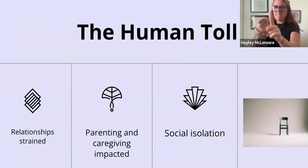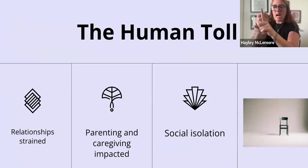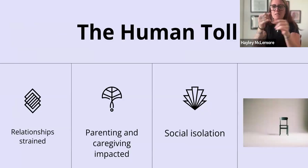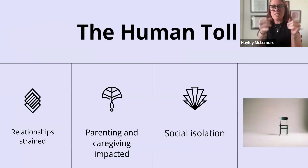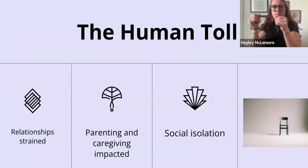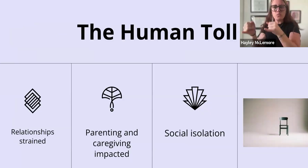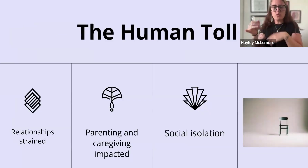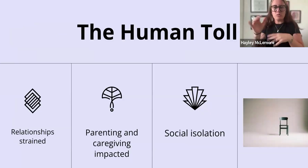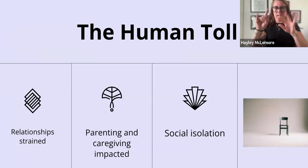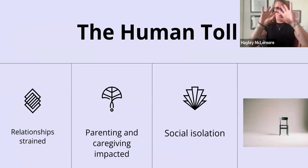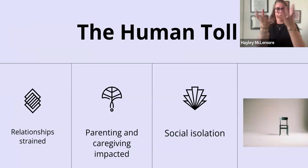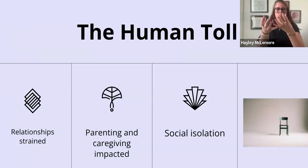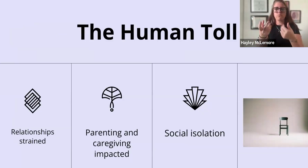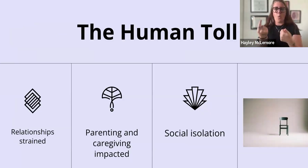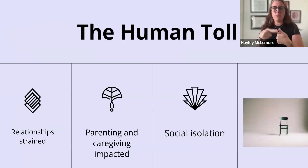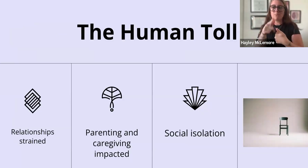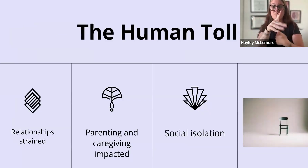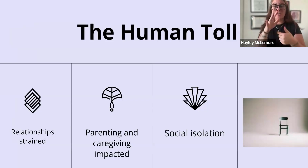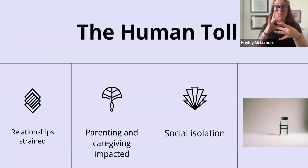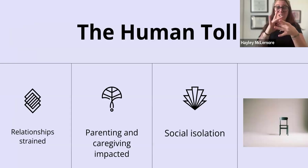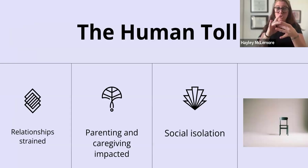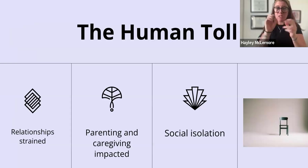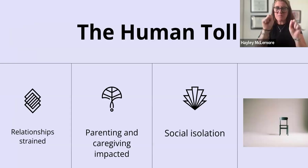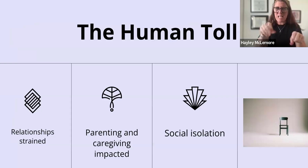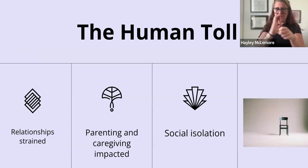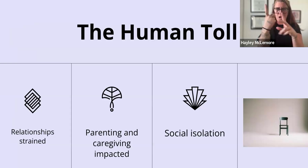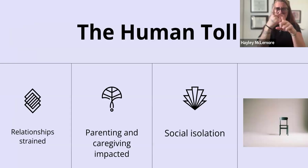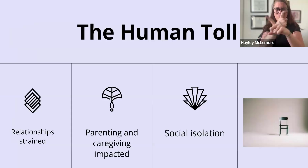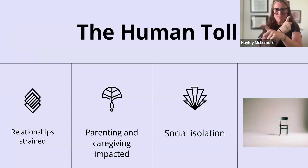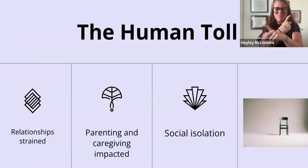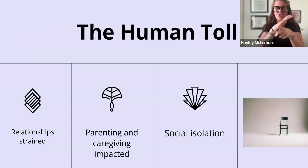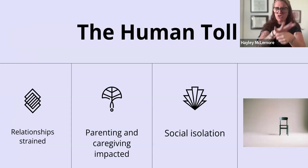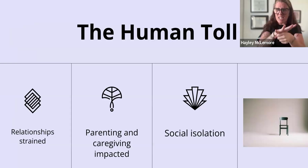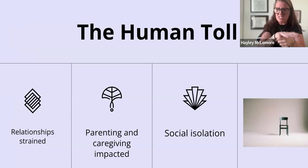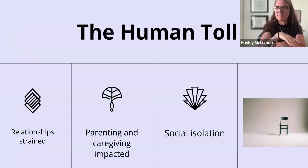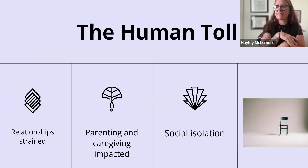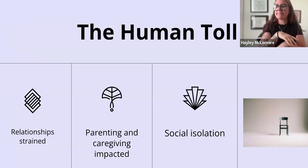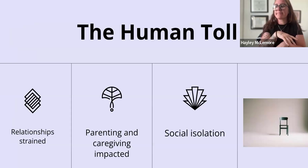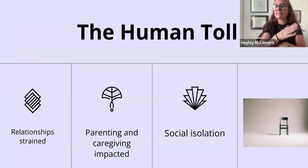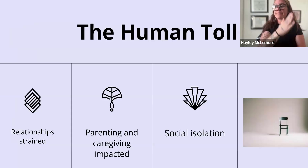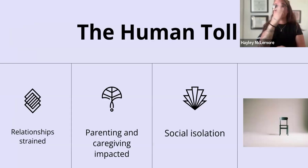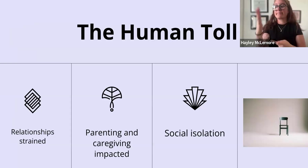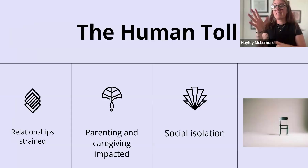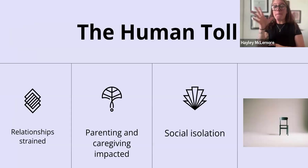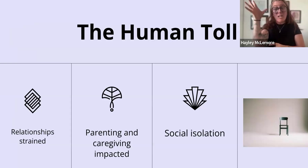These are just some different ways that this impacts individuals as a whole. Relationships can be strained.